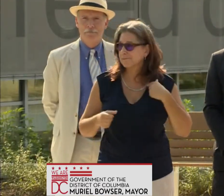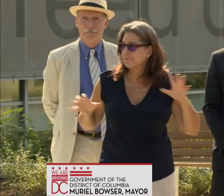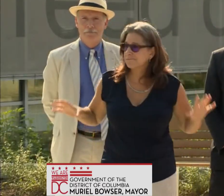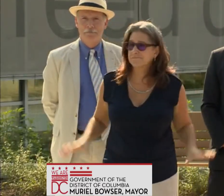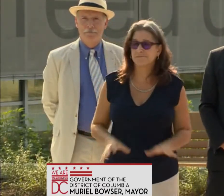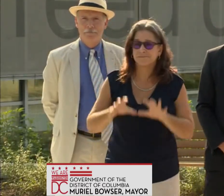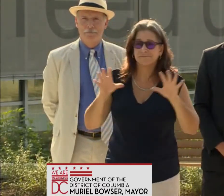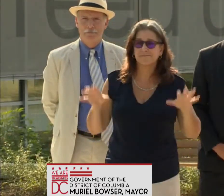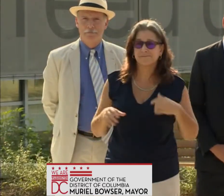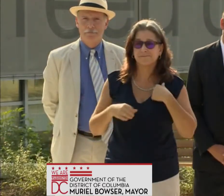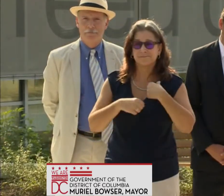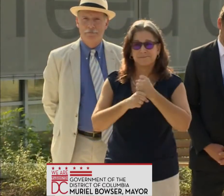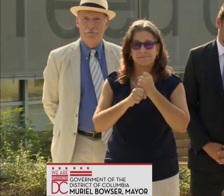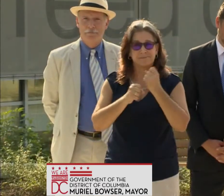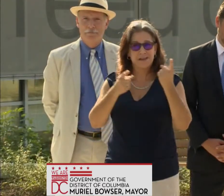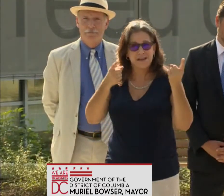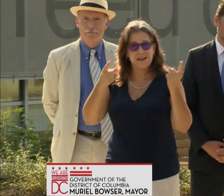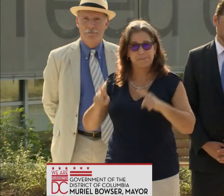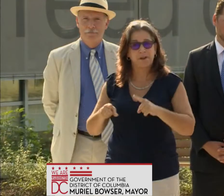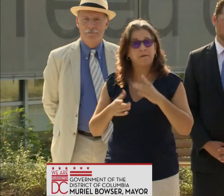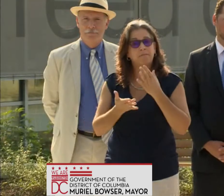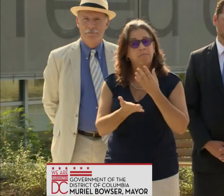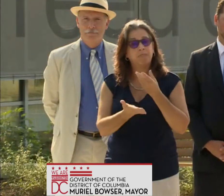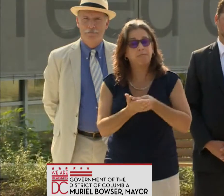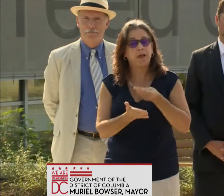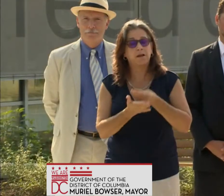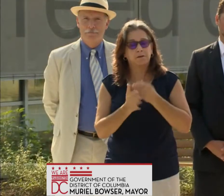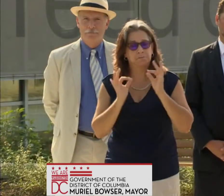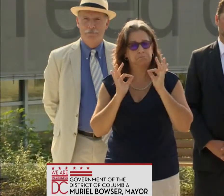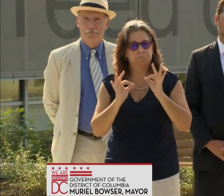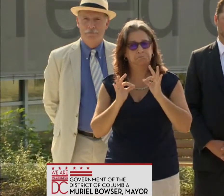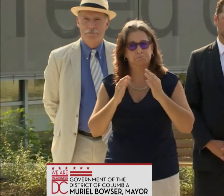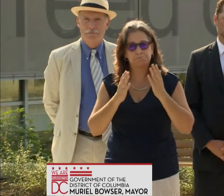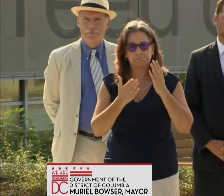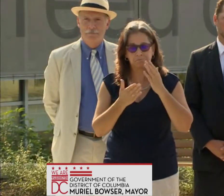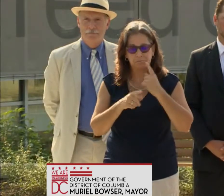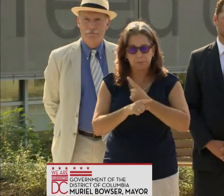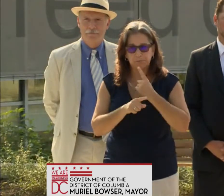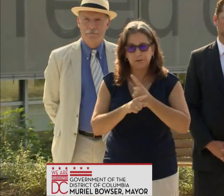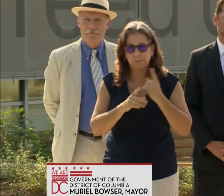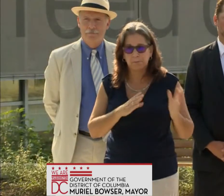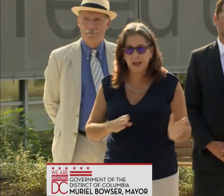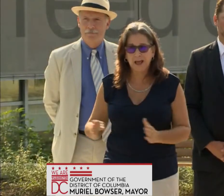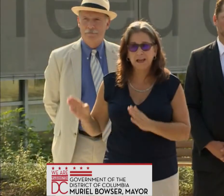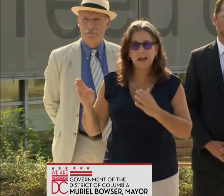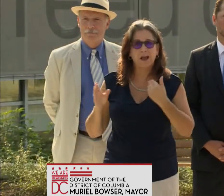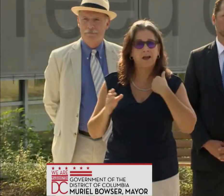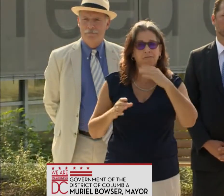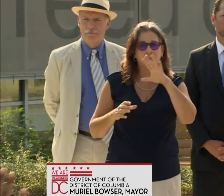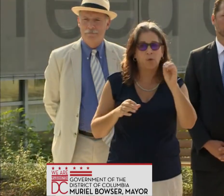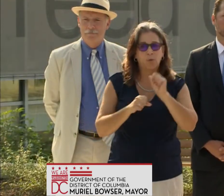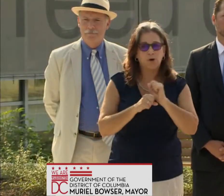are properly funded so I want to especially thank my colleagues chairman Mendelson and German Grasso for the work that they've done in this realm as well